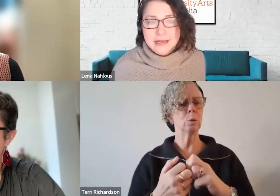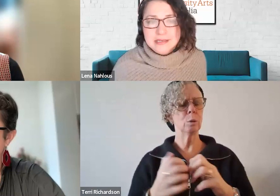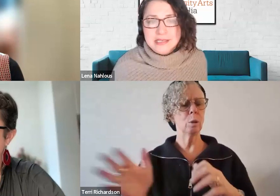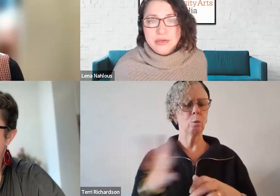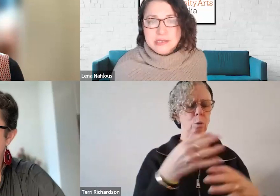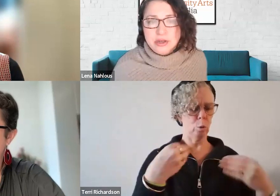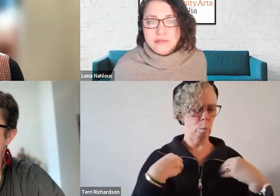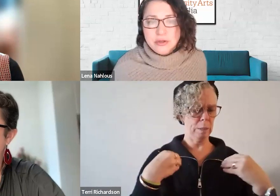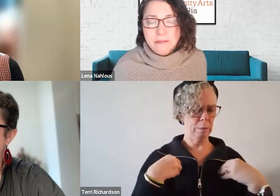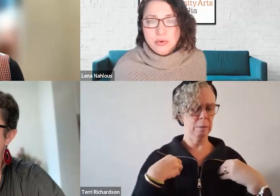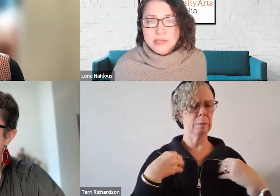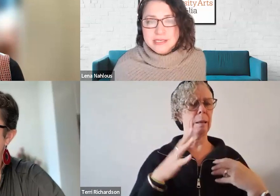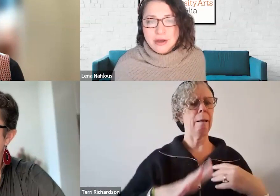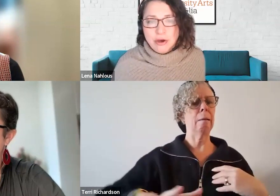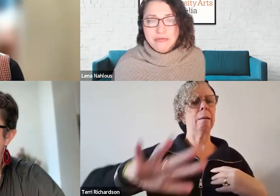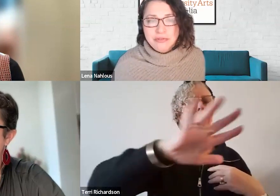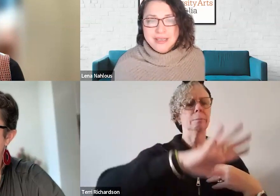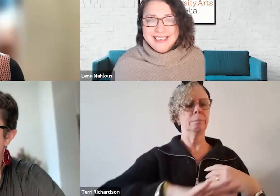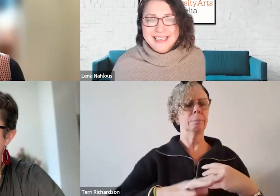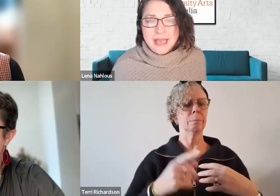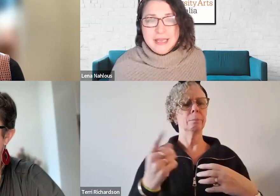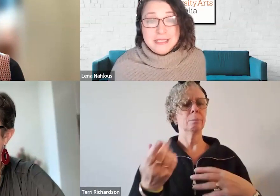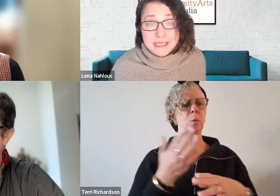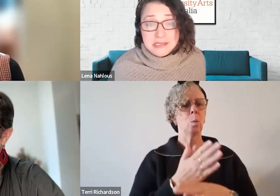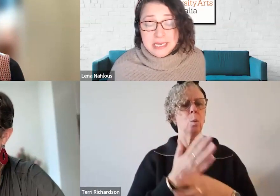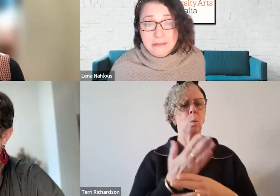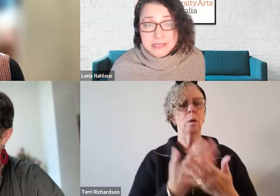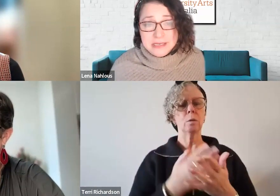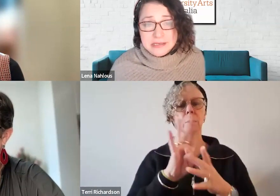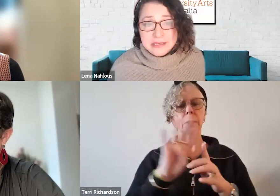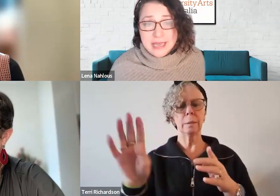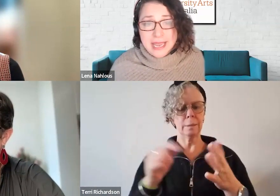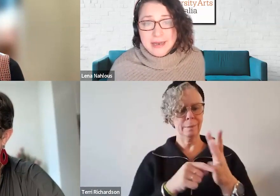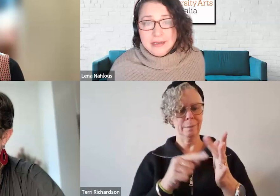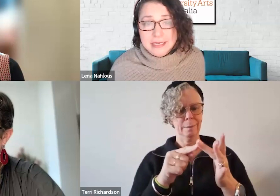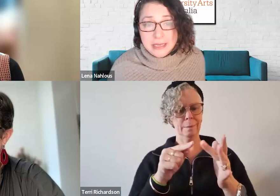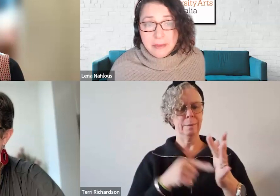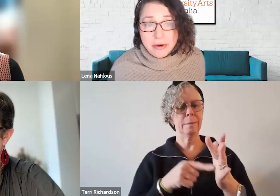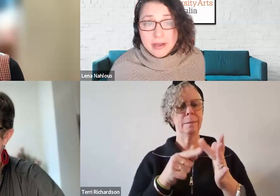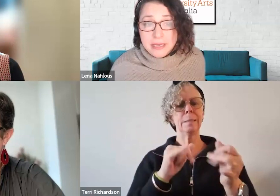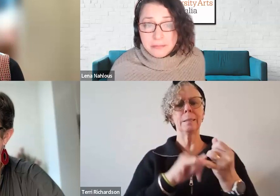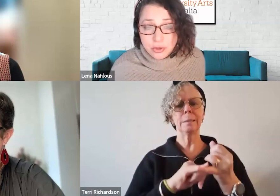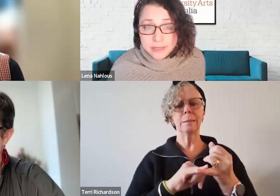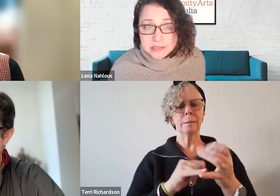Cecilia serves on the boards of Tiddas in Business and Yilabara Employment